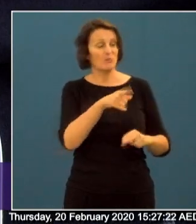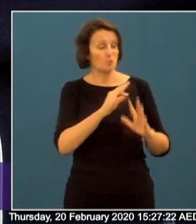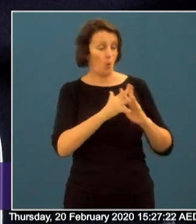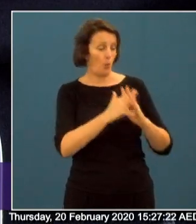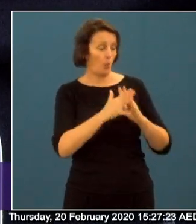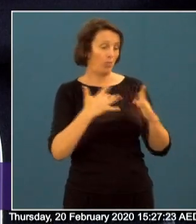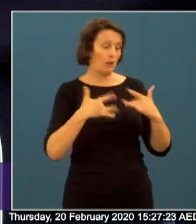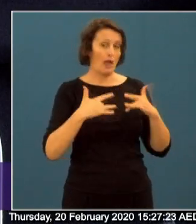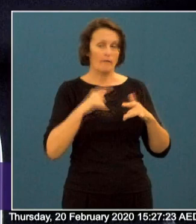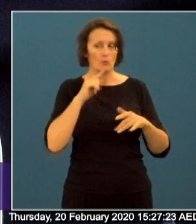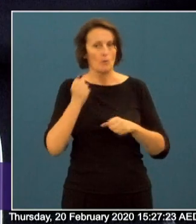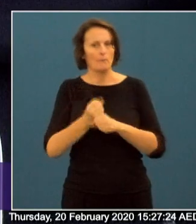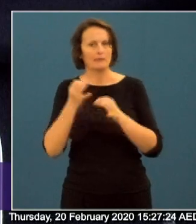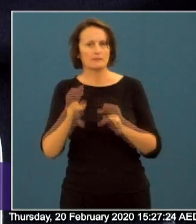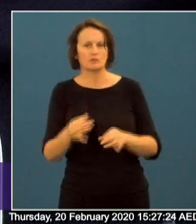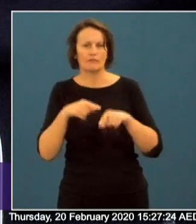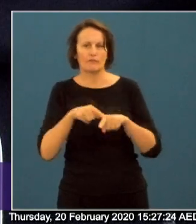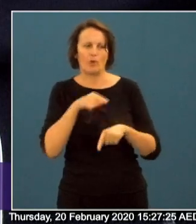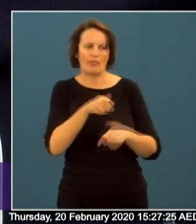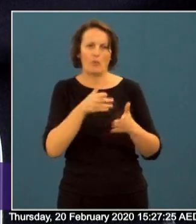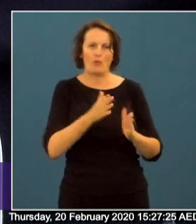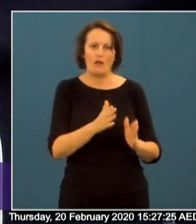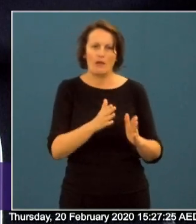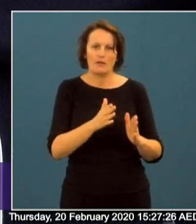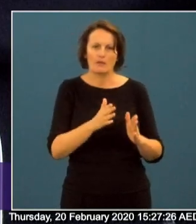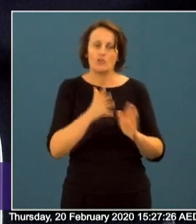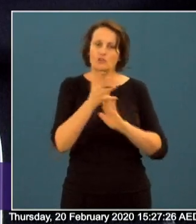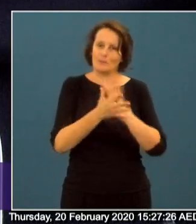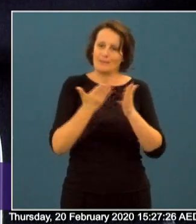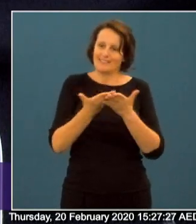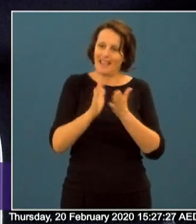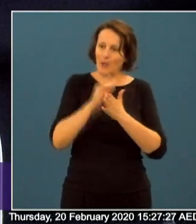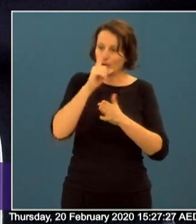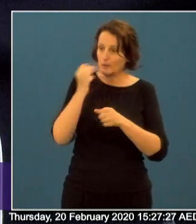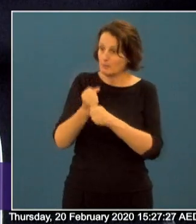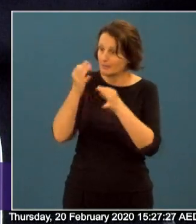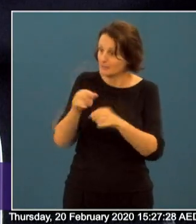changes in quality of life to track effect of interventions.